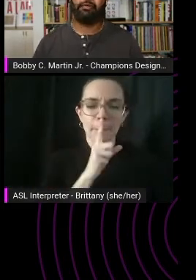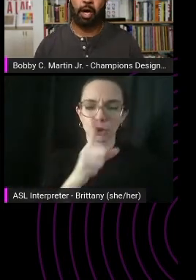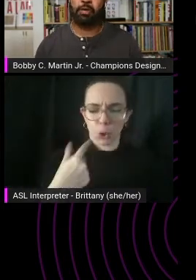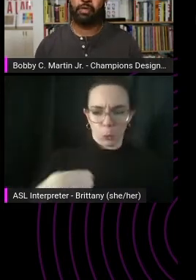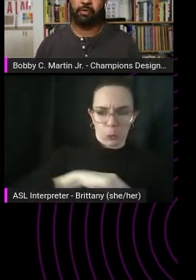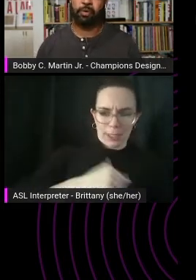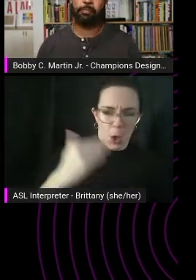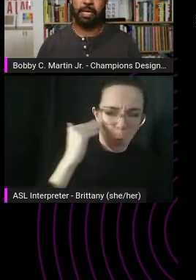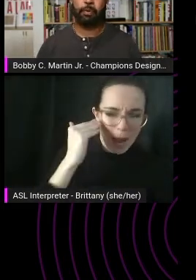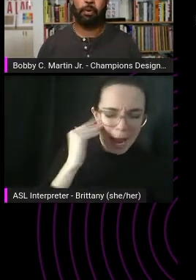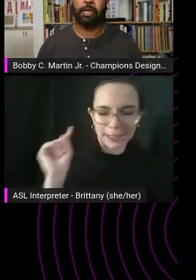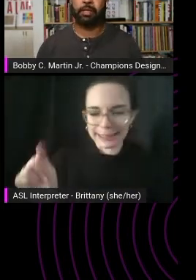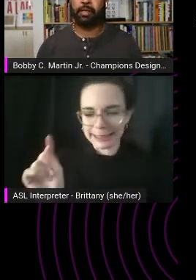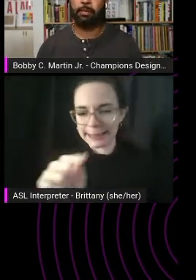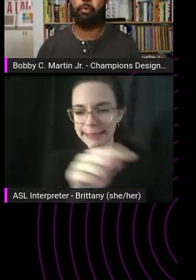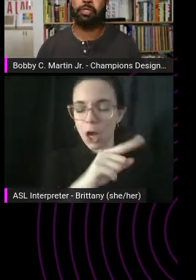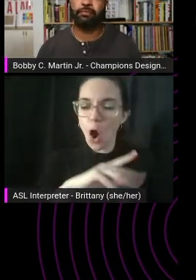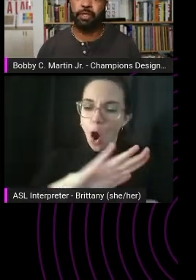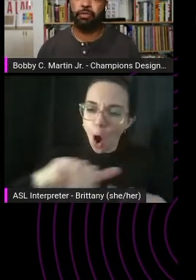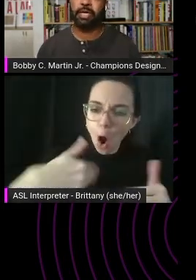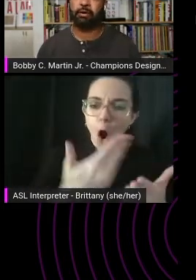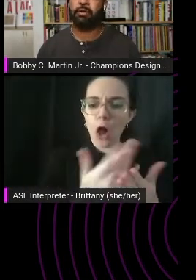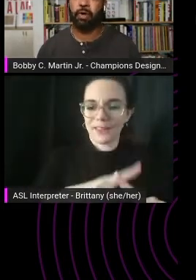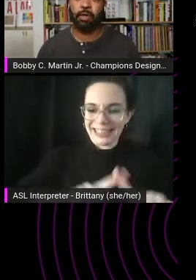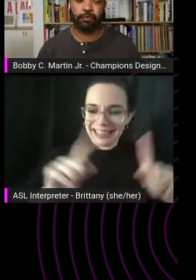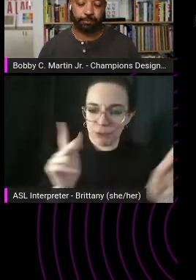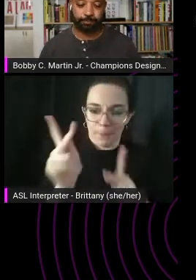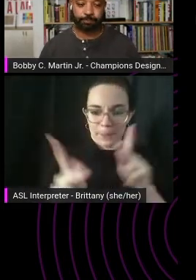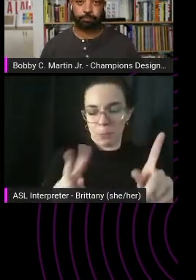of all of the different people and points of views that are involved.